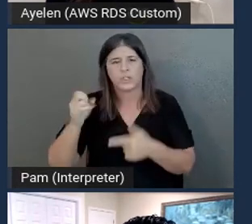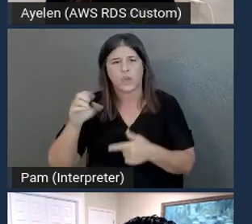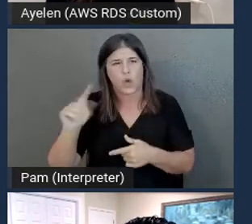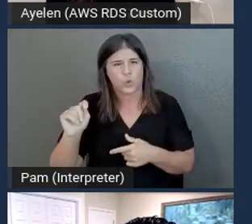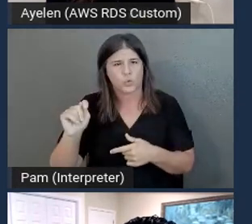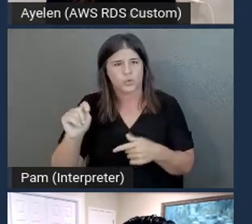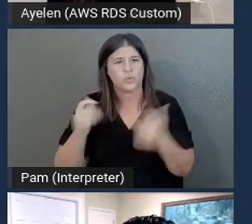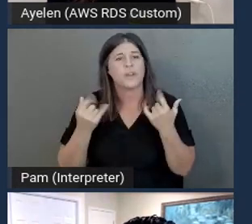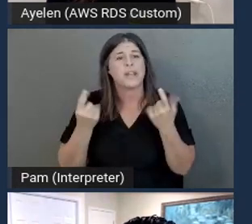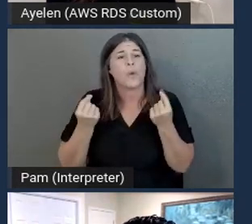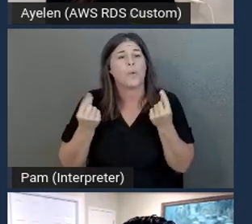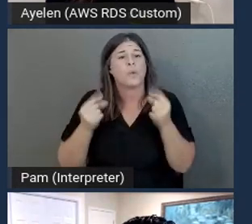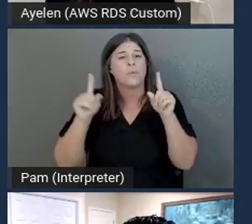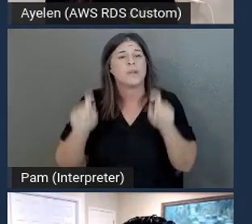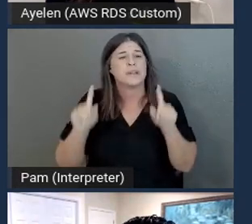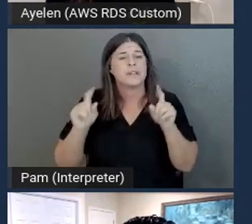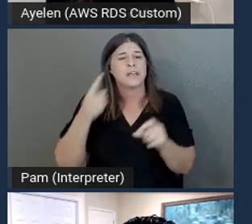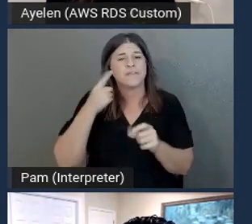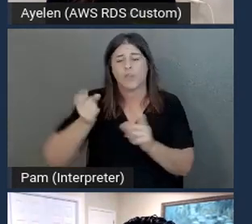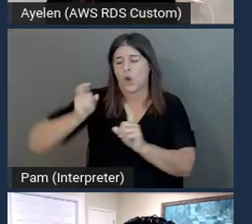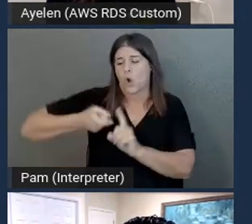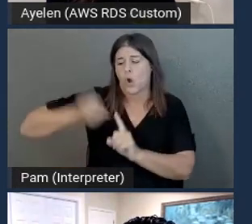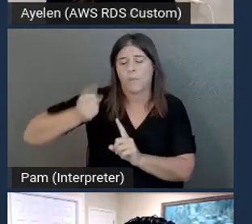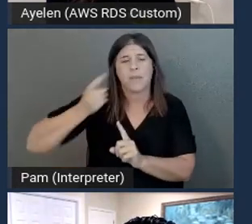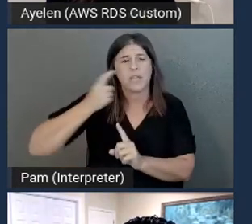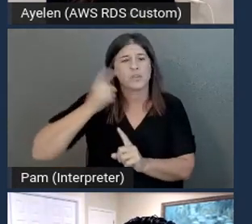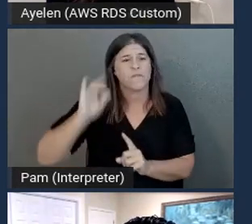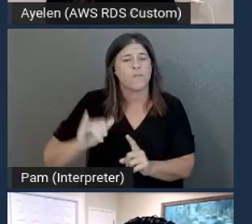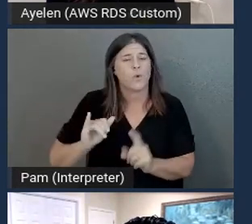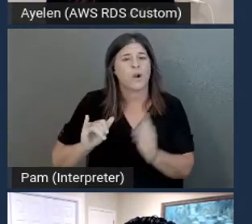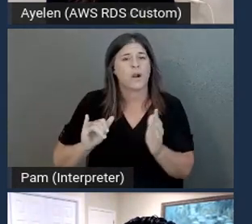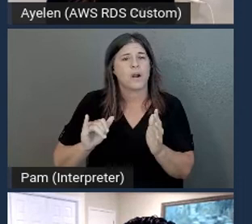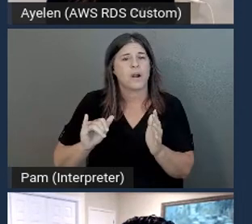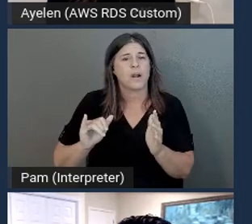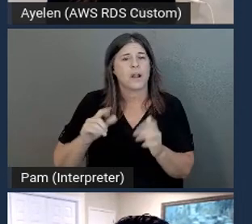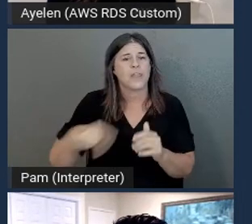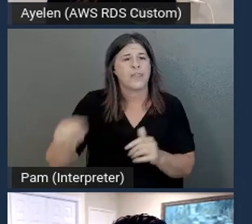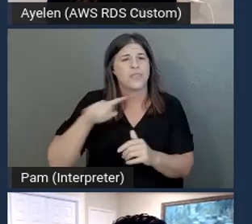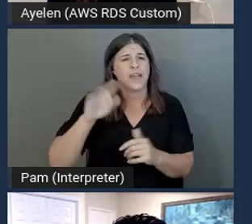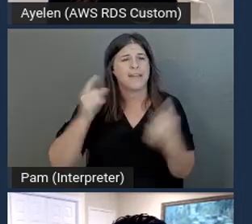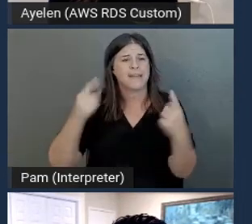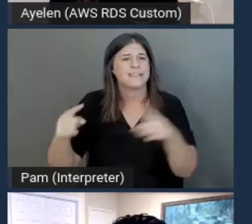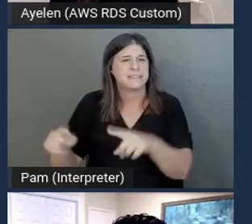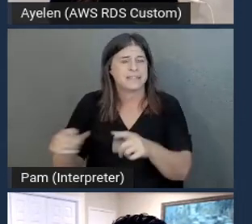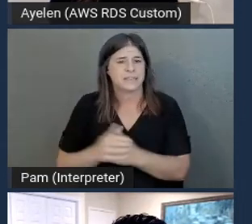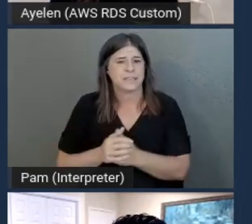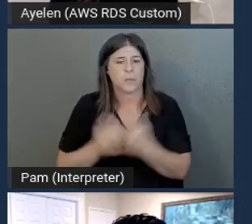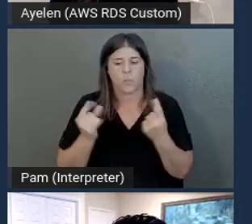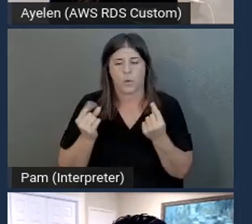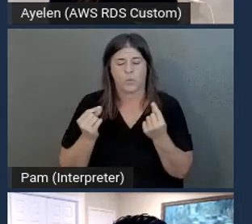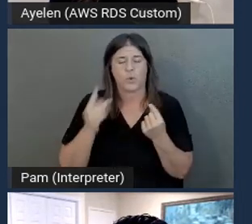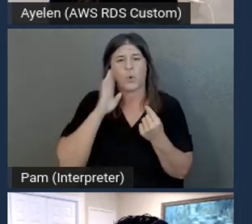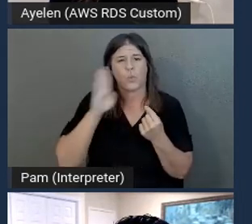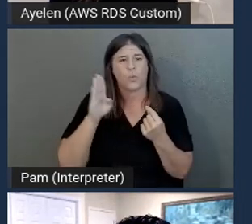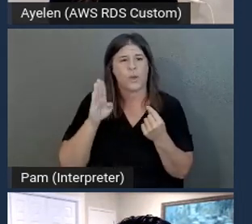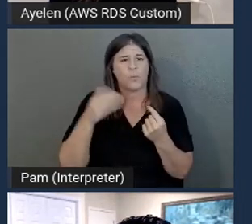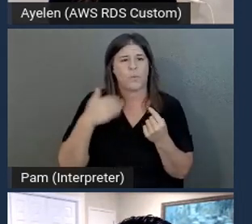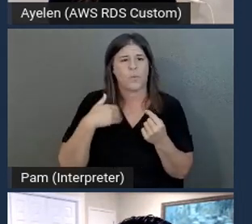is the automation of instance. And what we are going to do is, we are going to shut down the database.